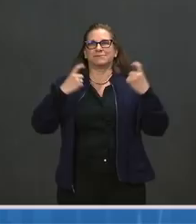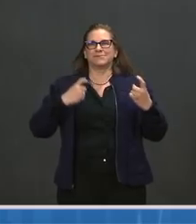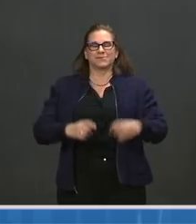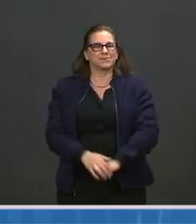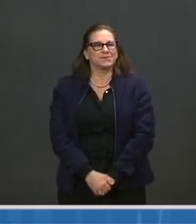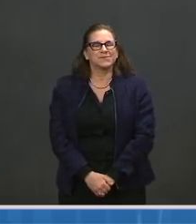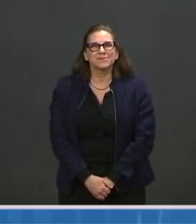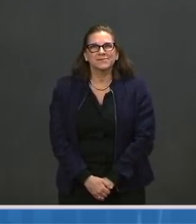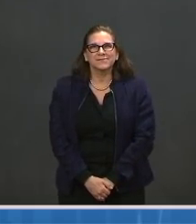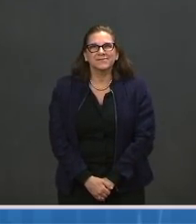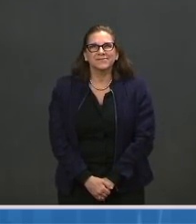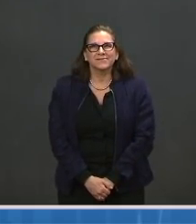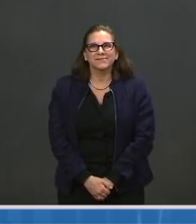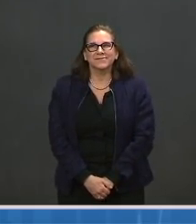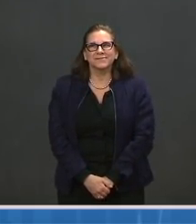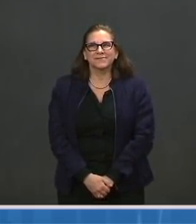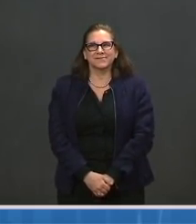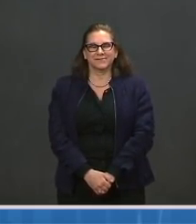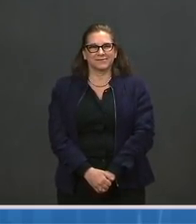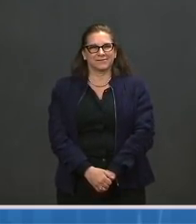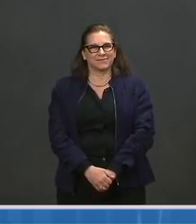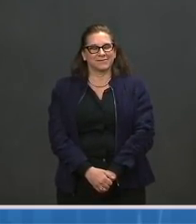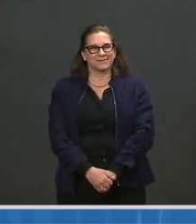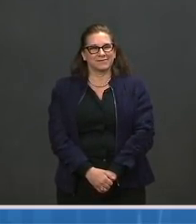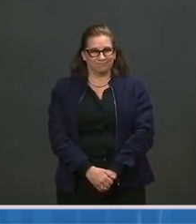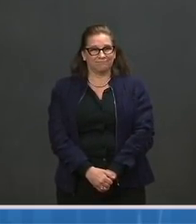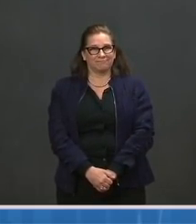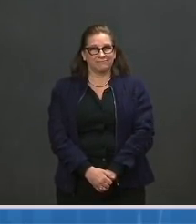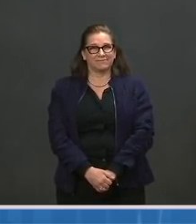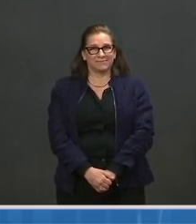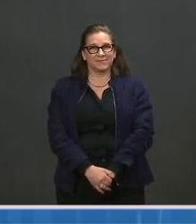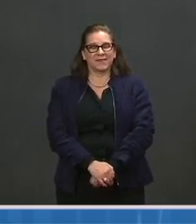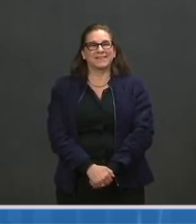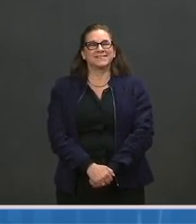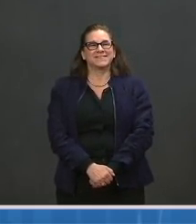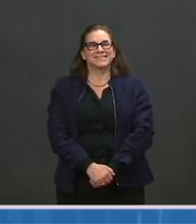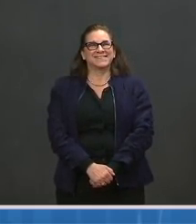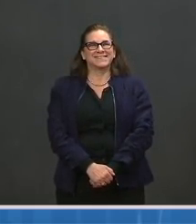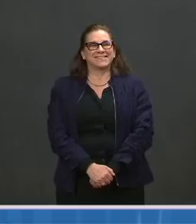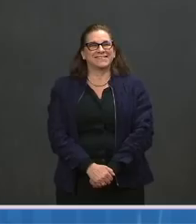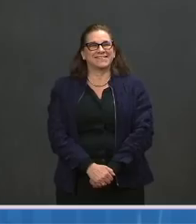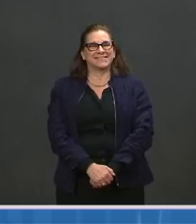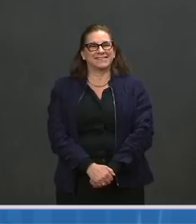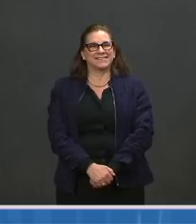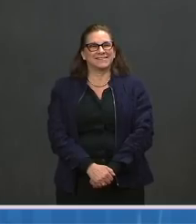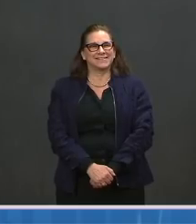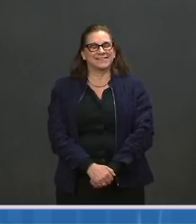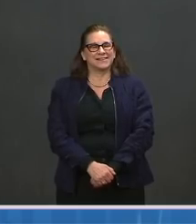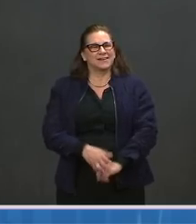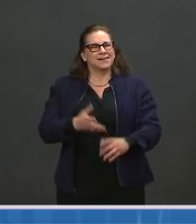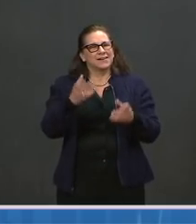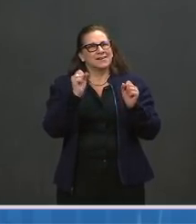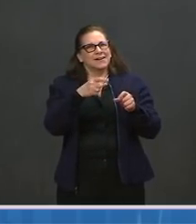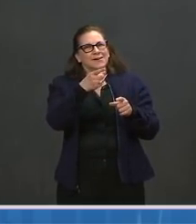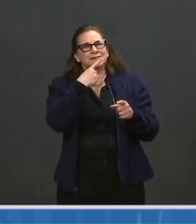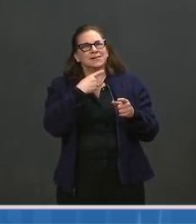The Press: Thanks very much. I'm wondering if you could comment on what you see going forward, if we continue vaccinating the most high risk and elderly,